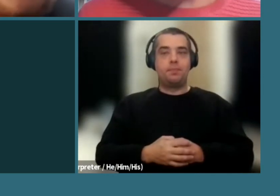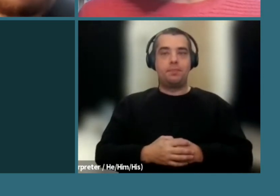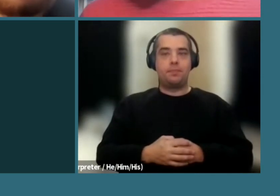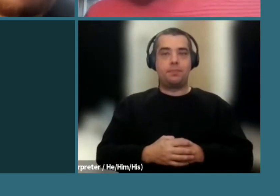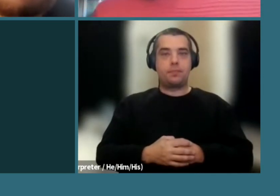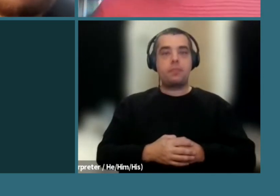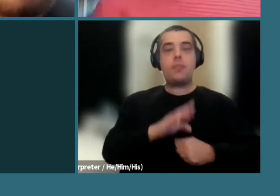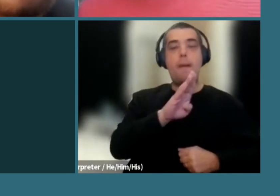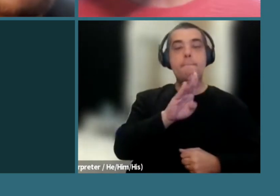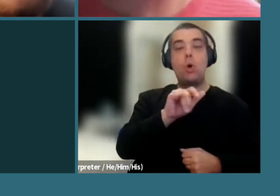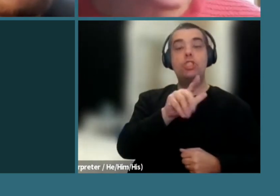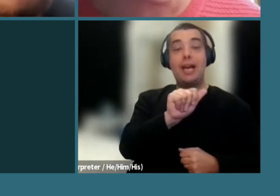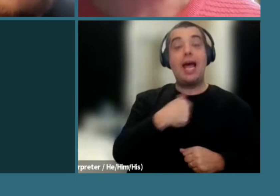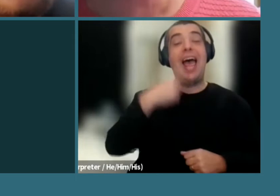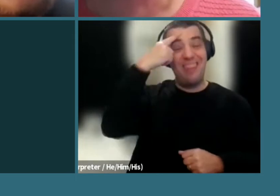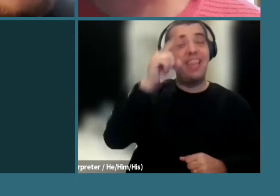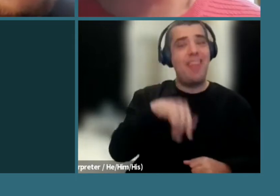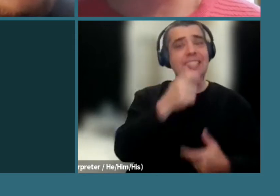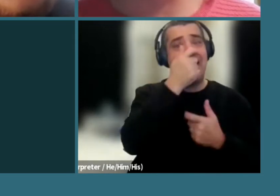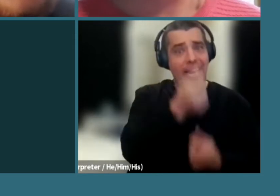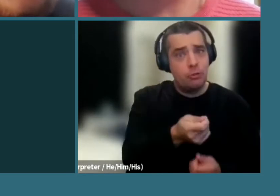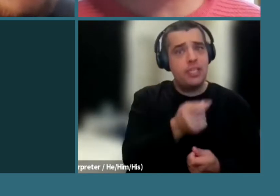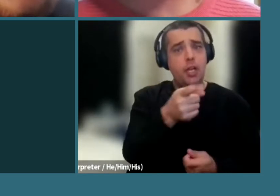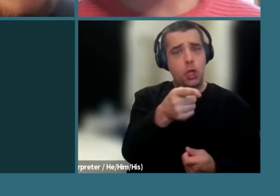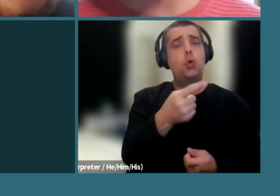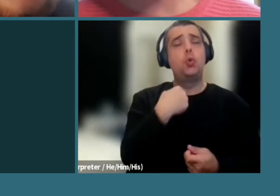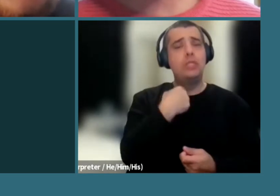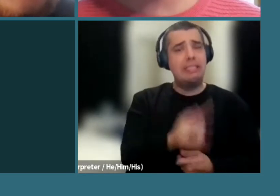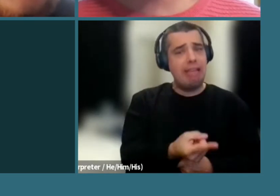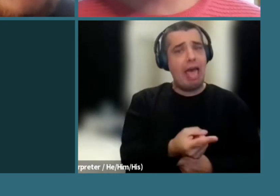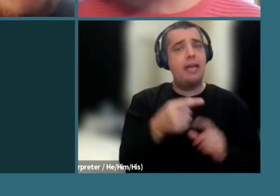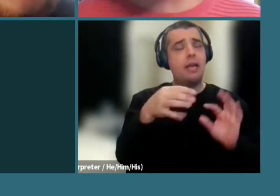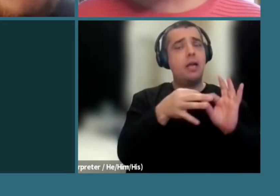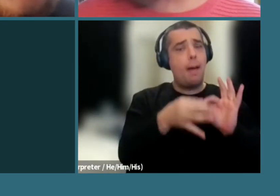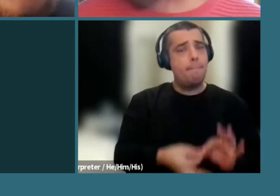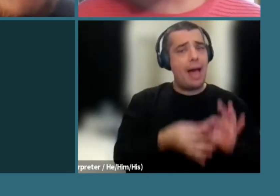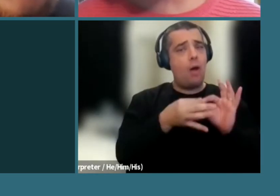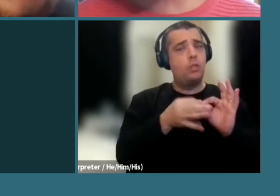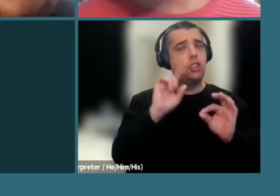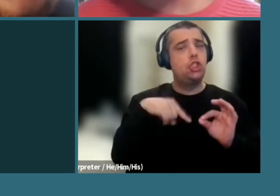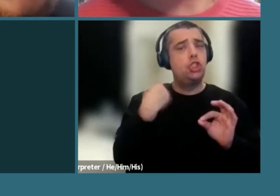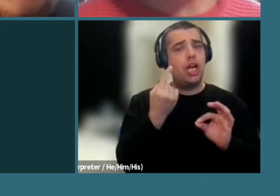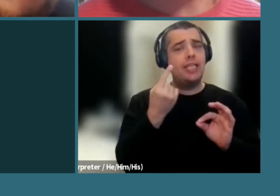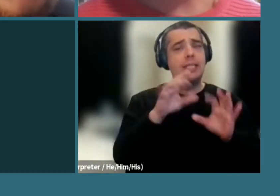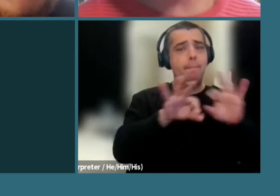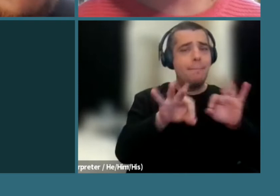I think that's really interesting, what you said about just picking out the objects.